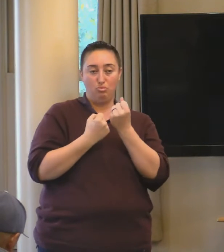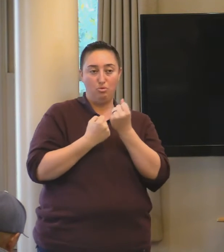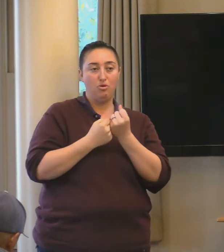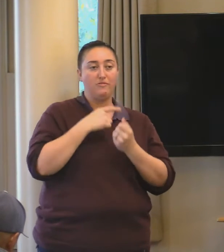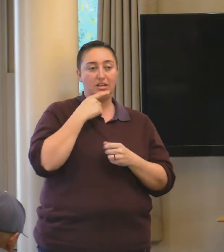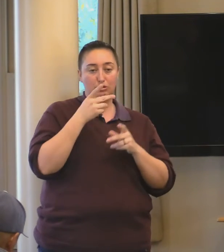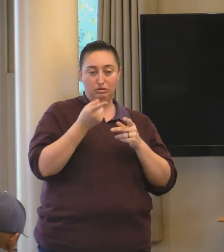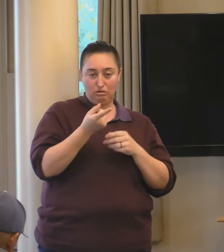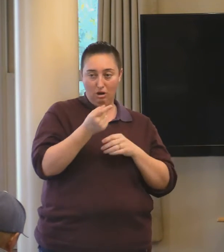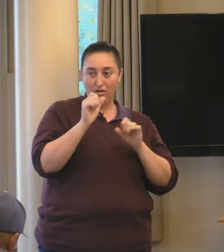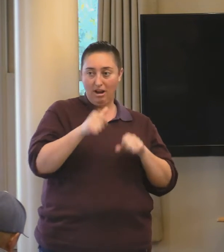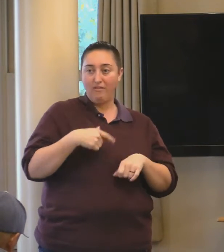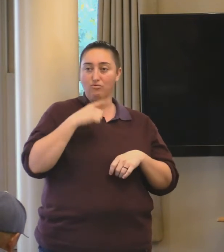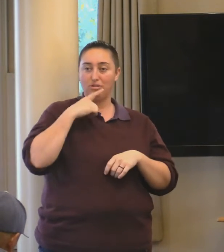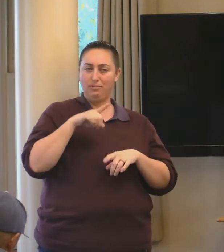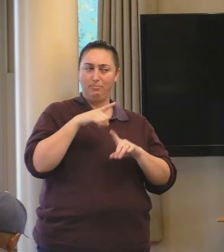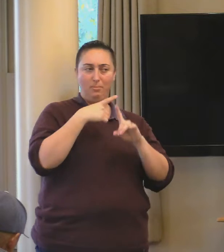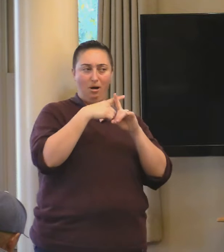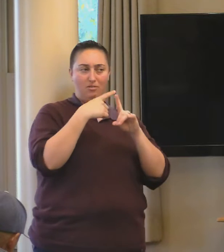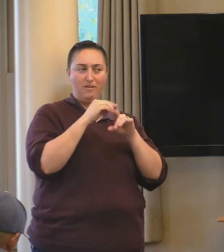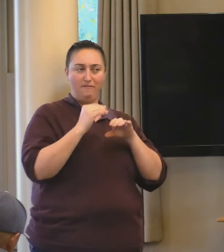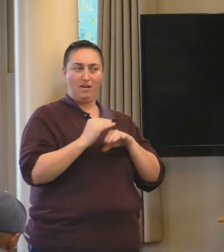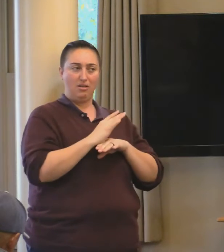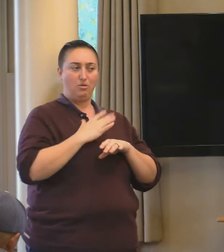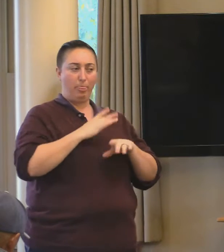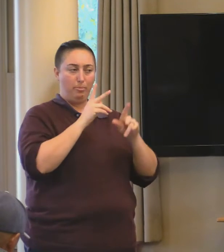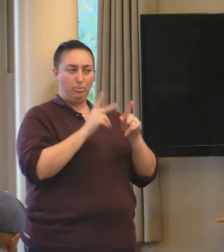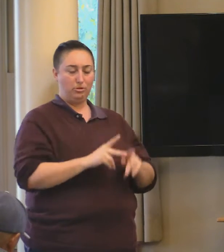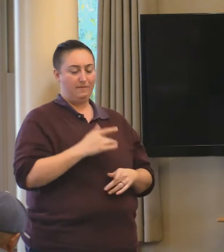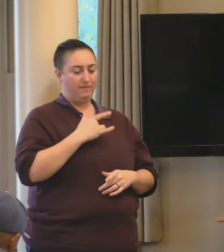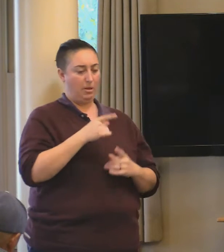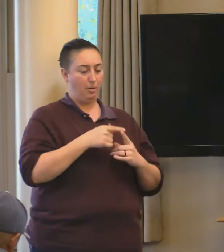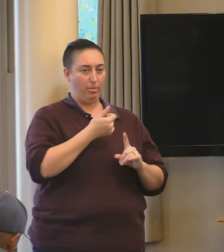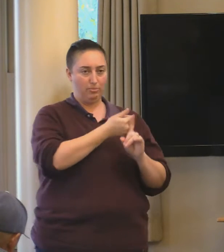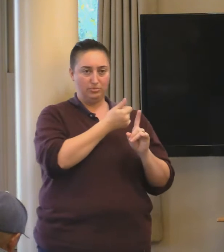assistance of a hearing dog can have a positive effect on a person's sense of themselves.